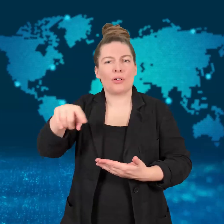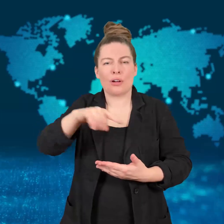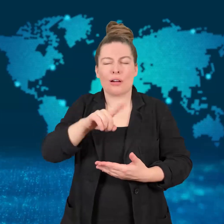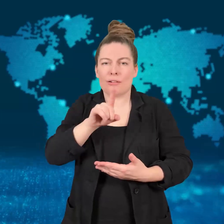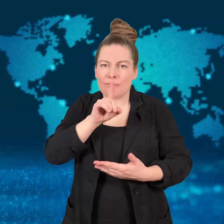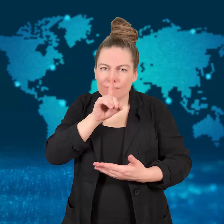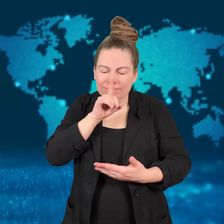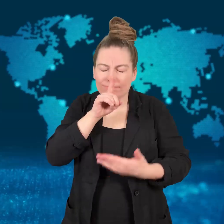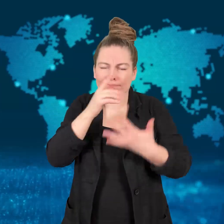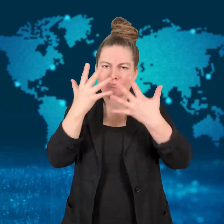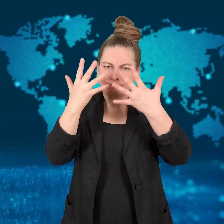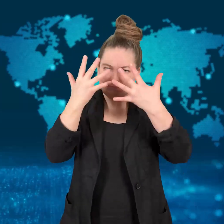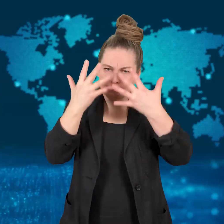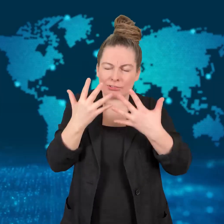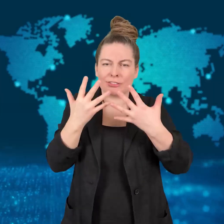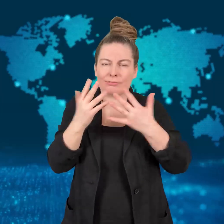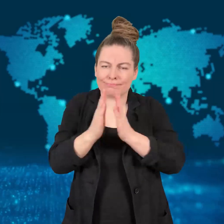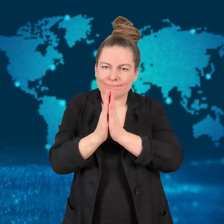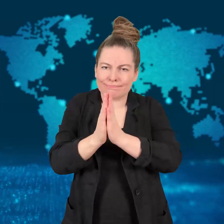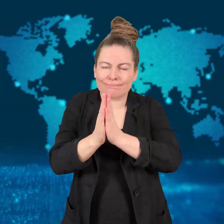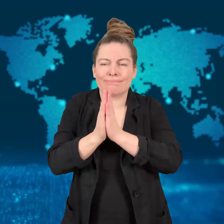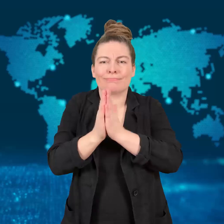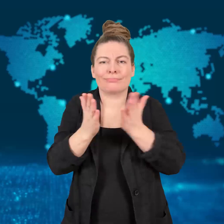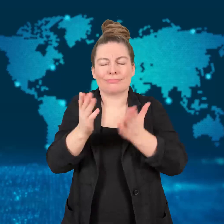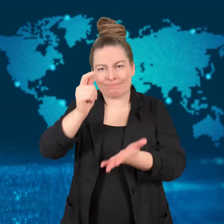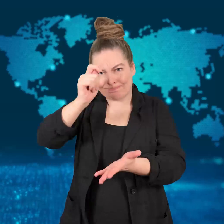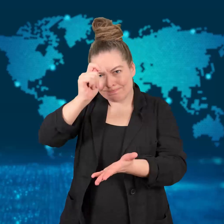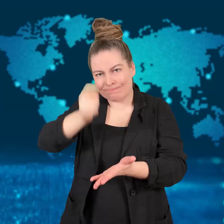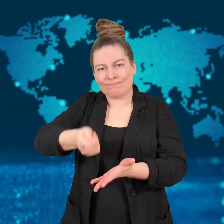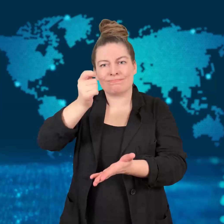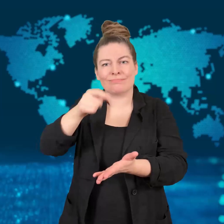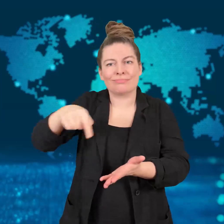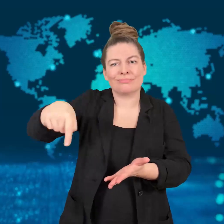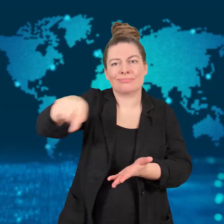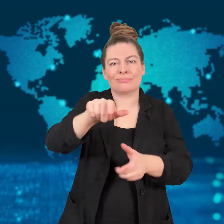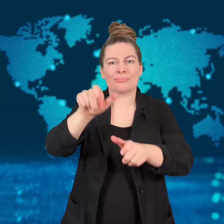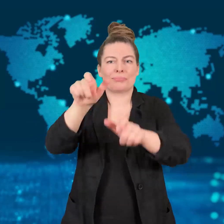has declared three days of national mourning to